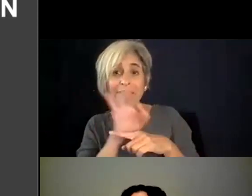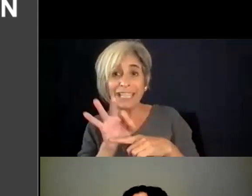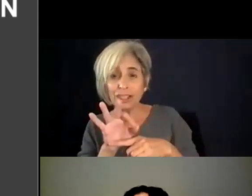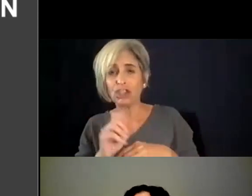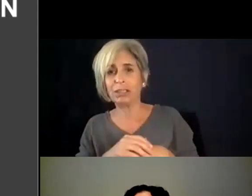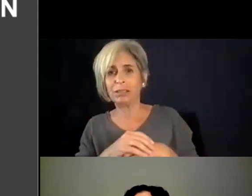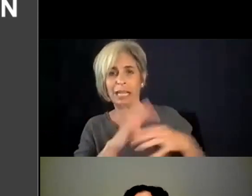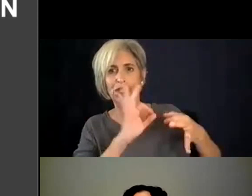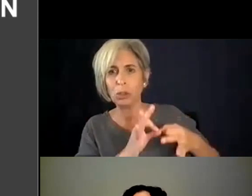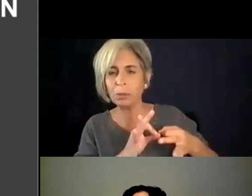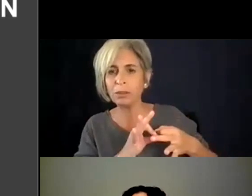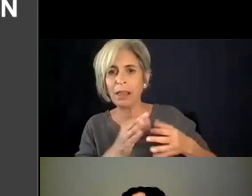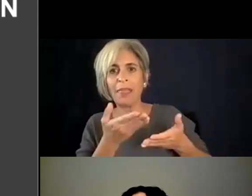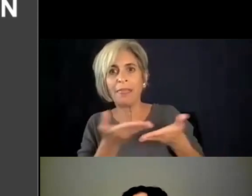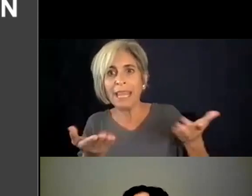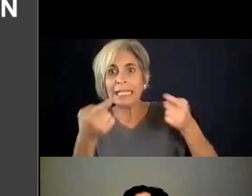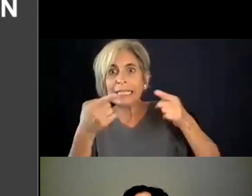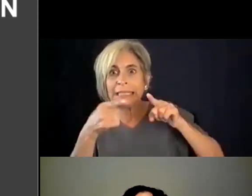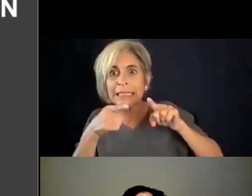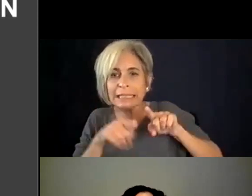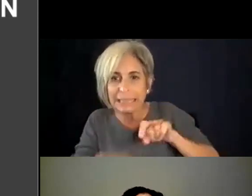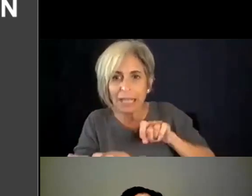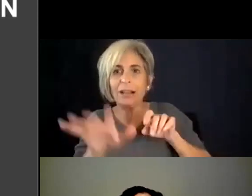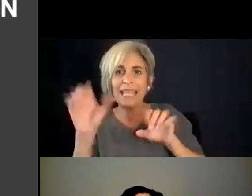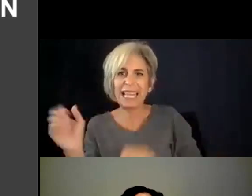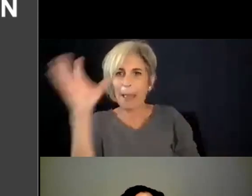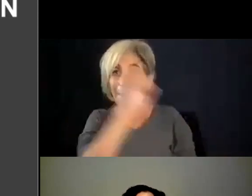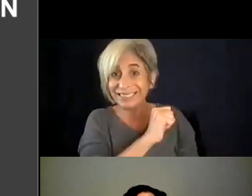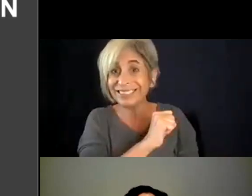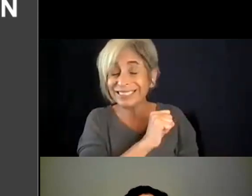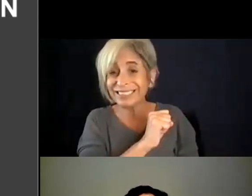interpreters things can still get missed, and so I would encourage you to make all